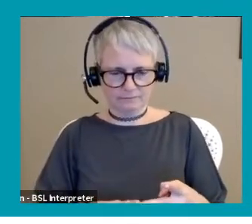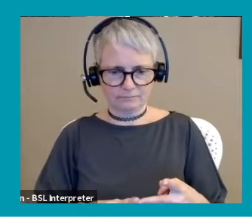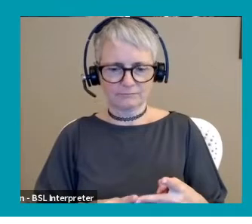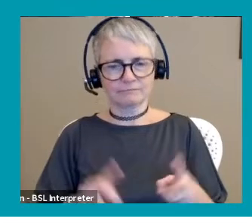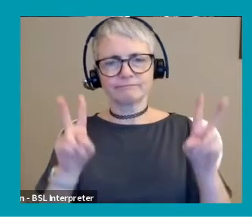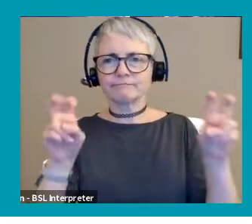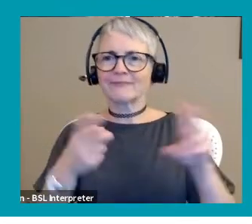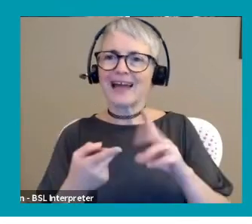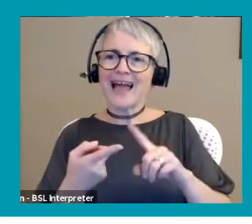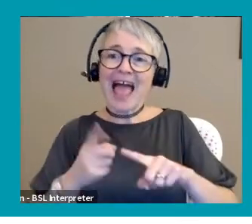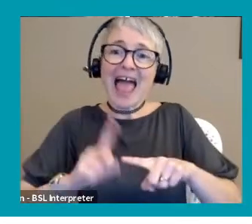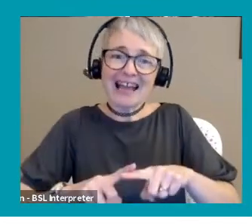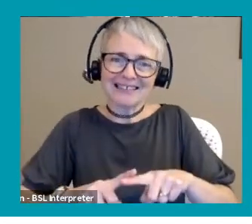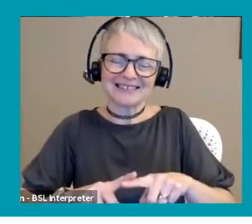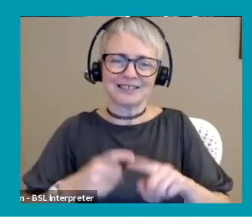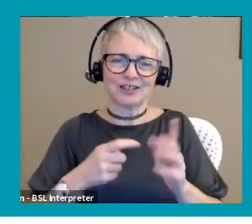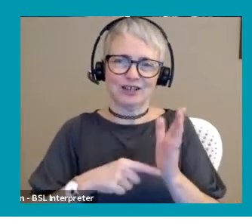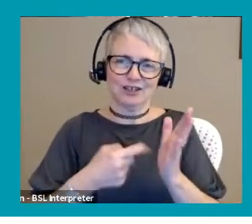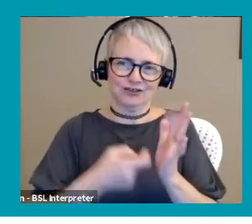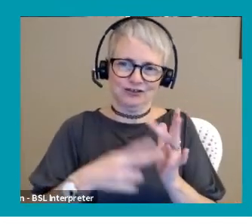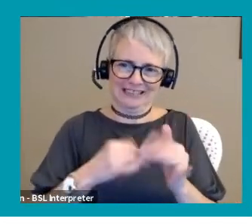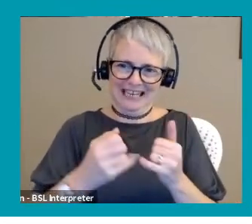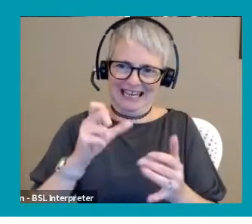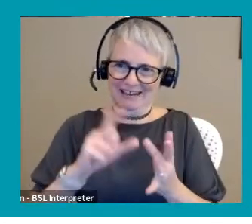values such as the paycheck. bonus et cetera.